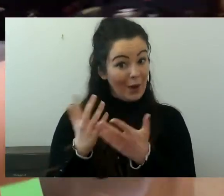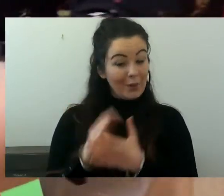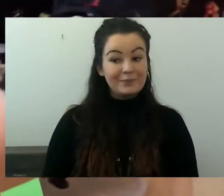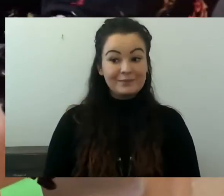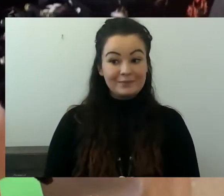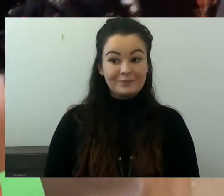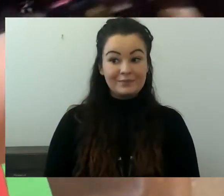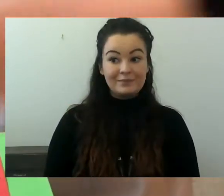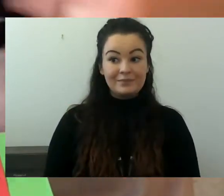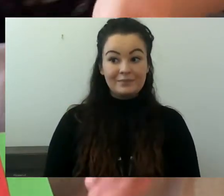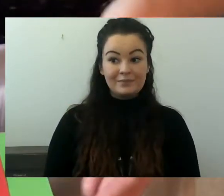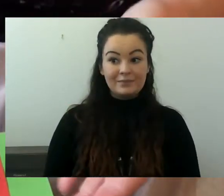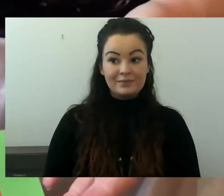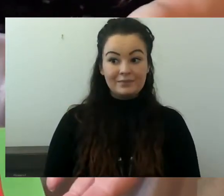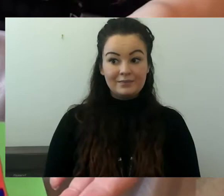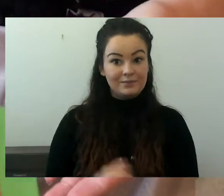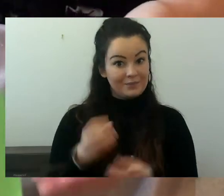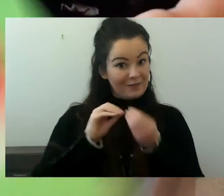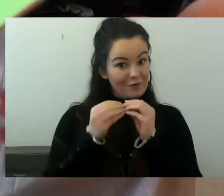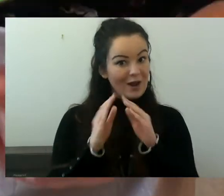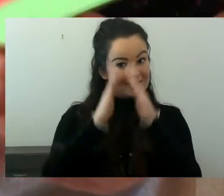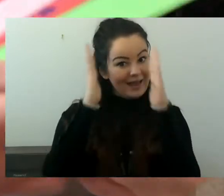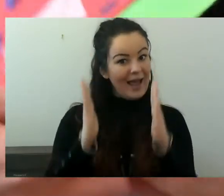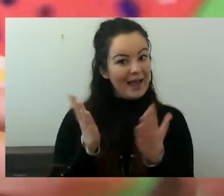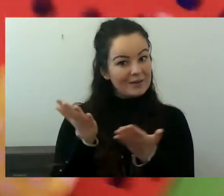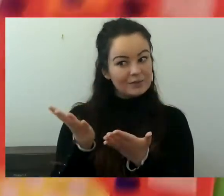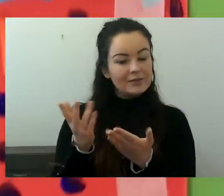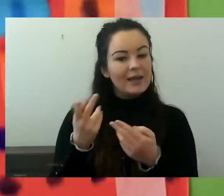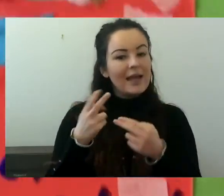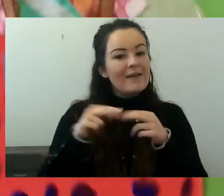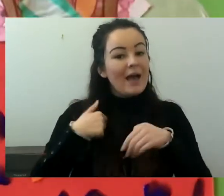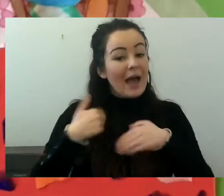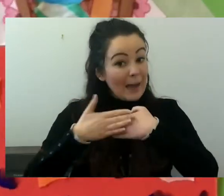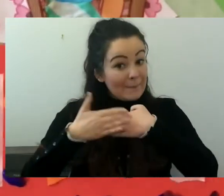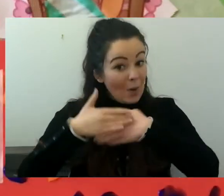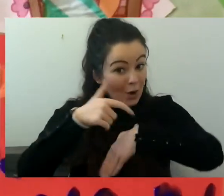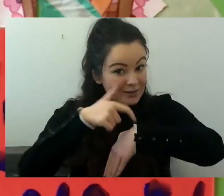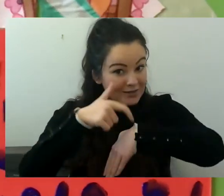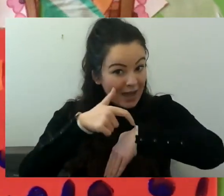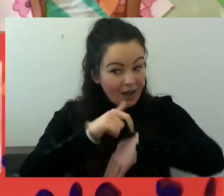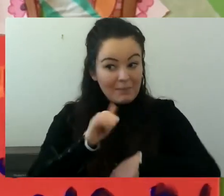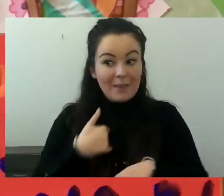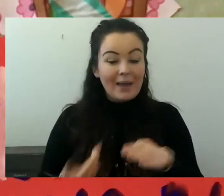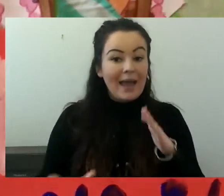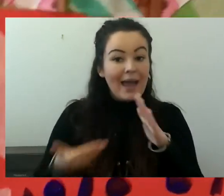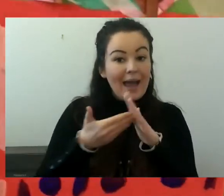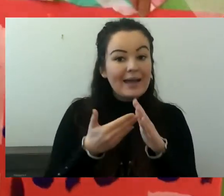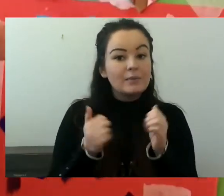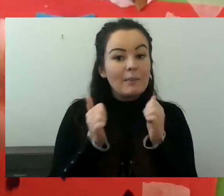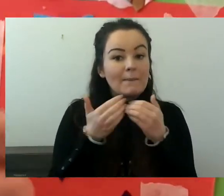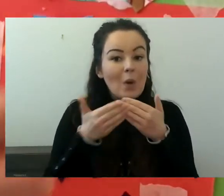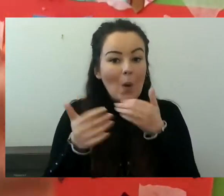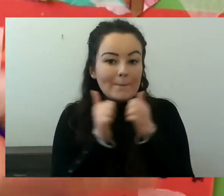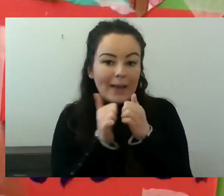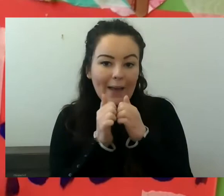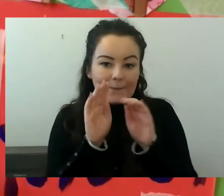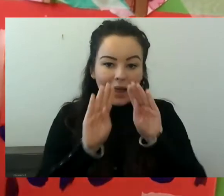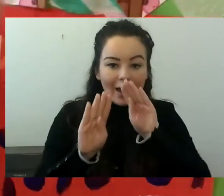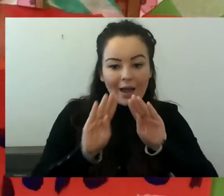And there we go I've done a house. If I had a bit longer now I might put some more collage on top